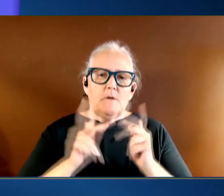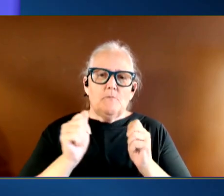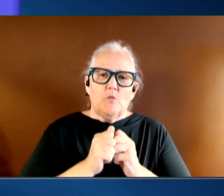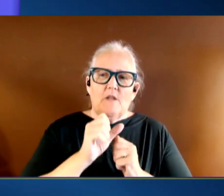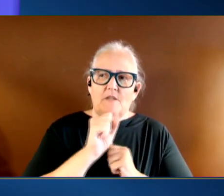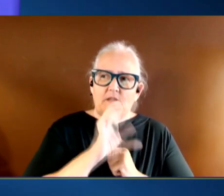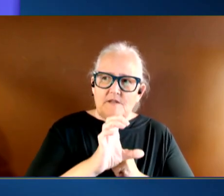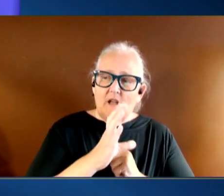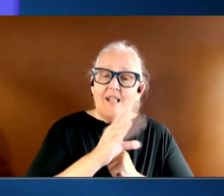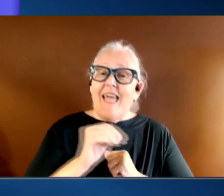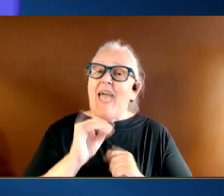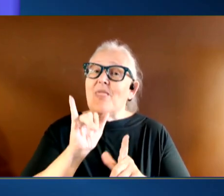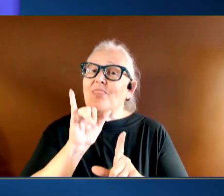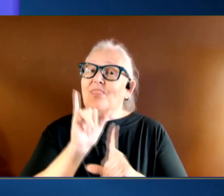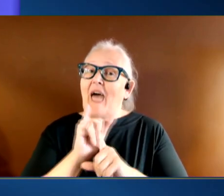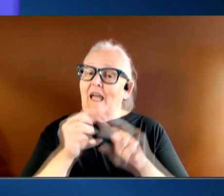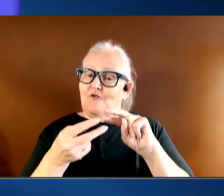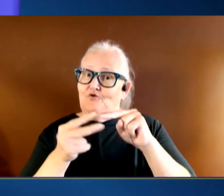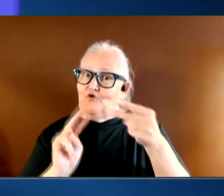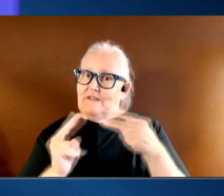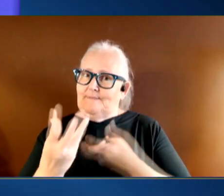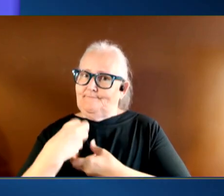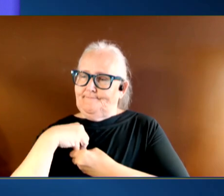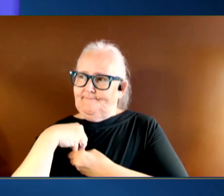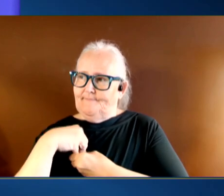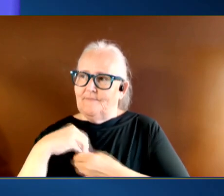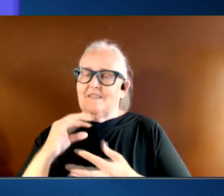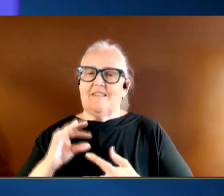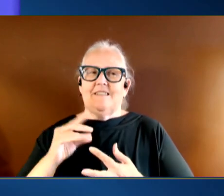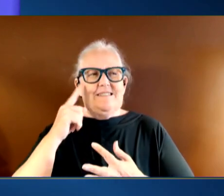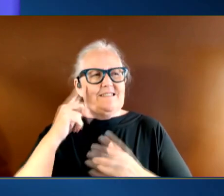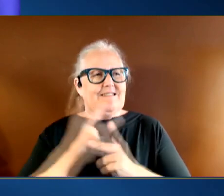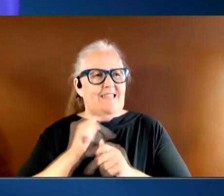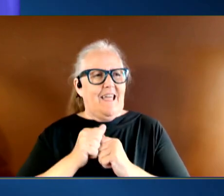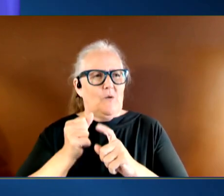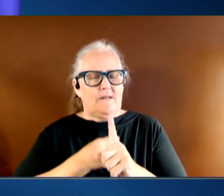particularly as it relates to family planning and reproductive health topics